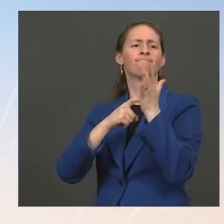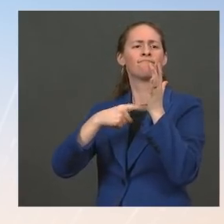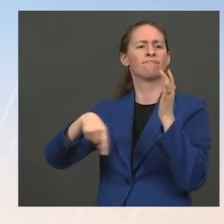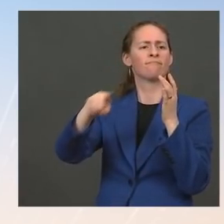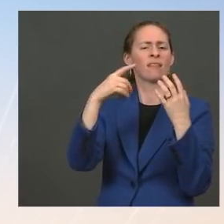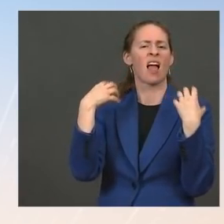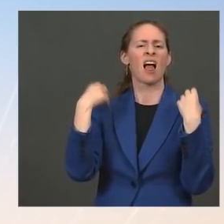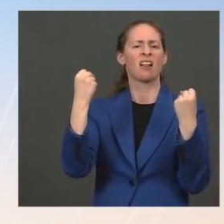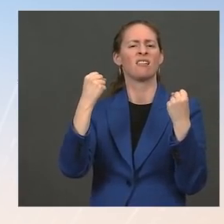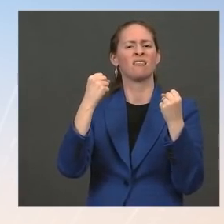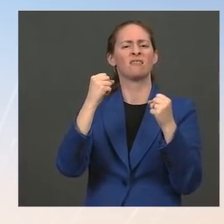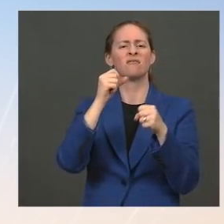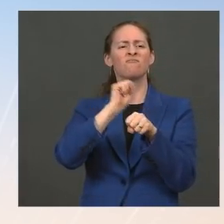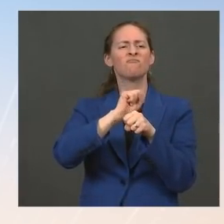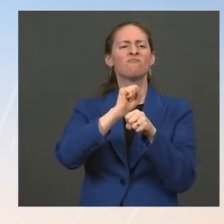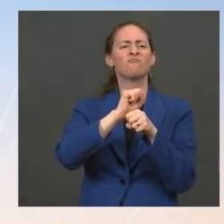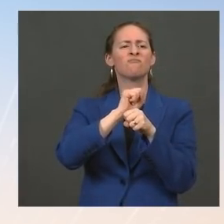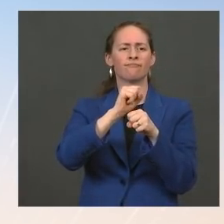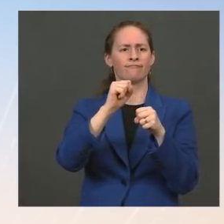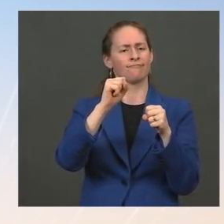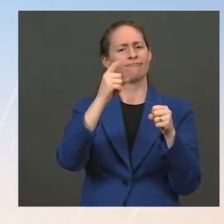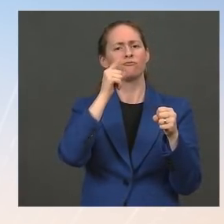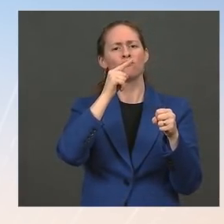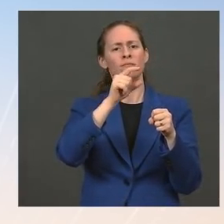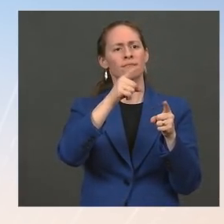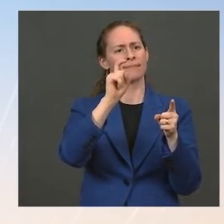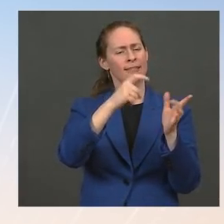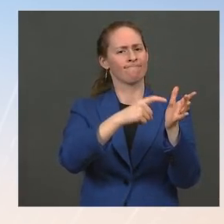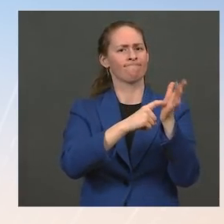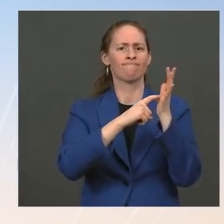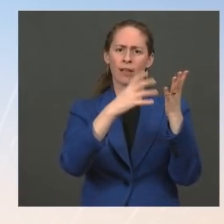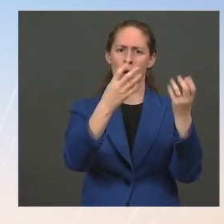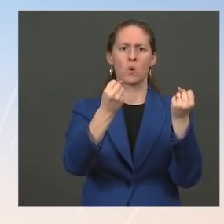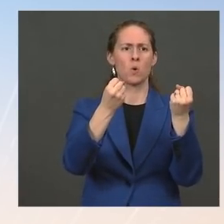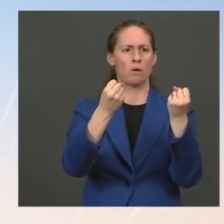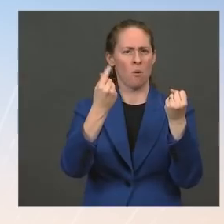And how does a ruling like this affect the country's ability to prepare for the new variant?